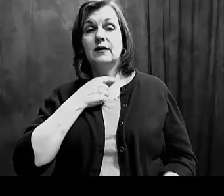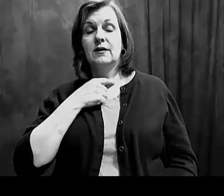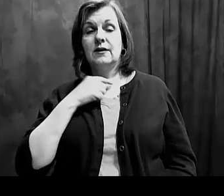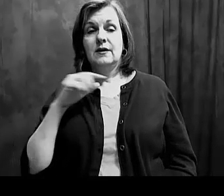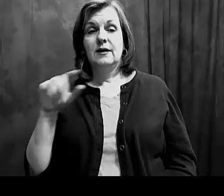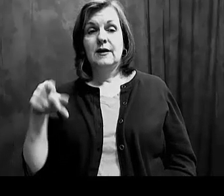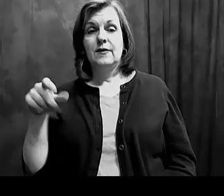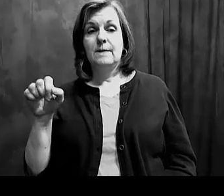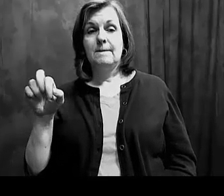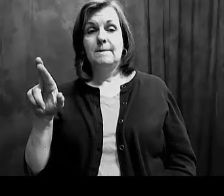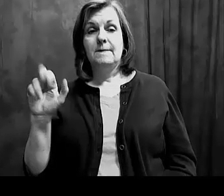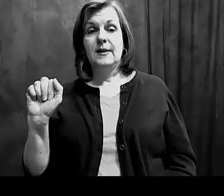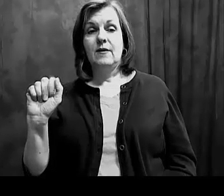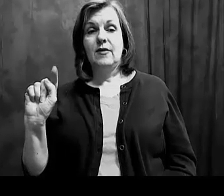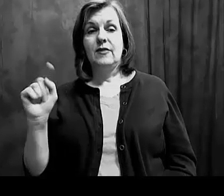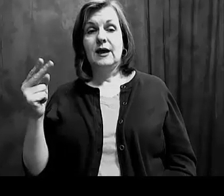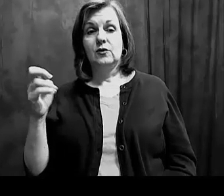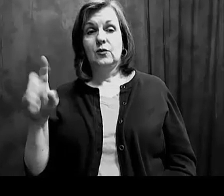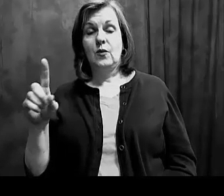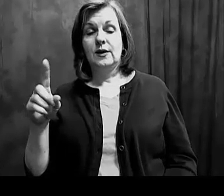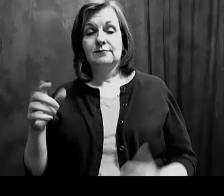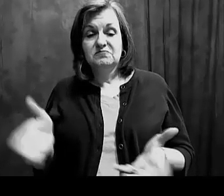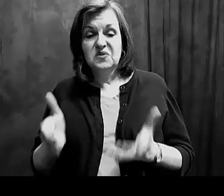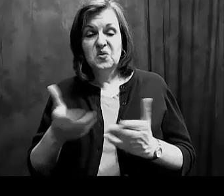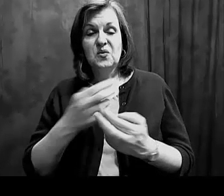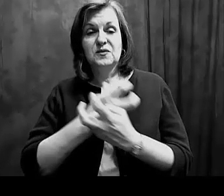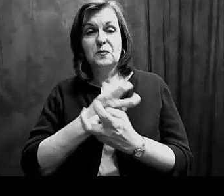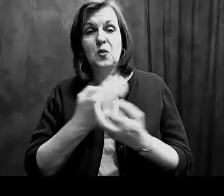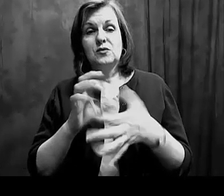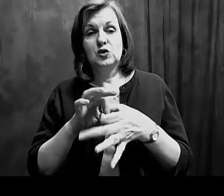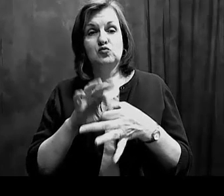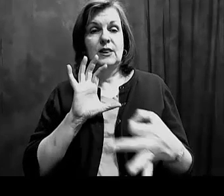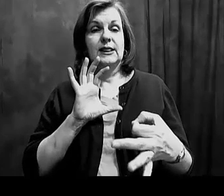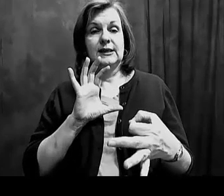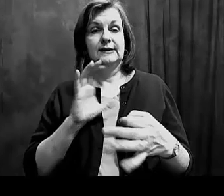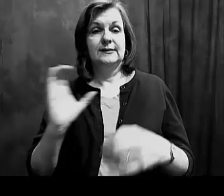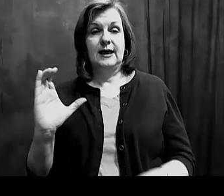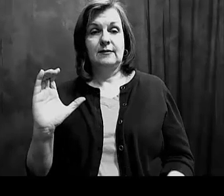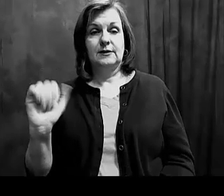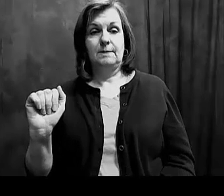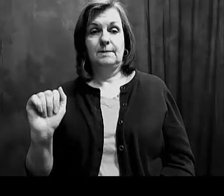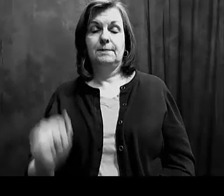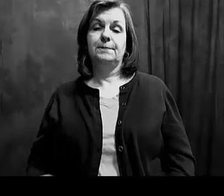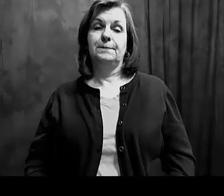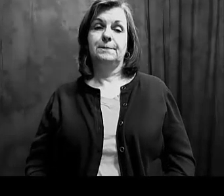the bones to release calcium